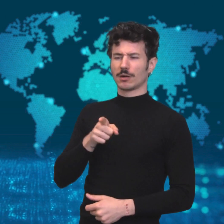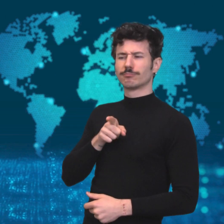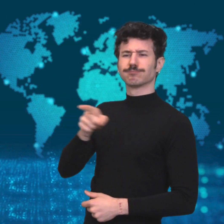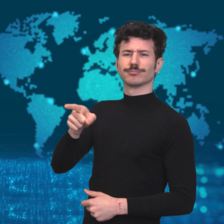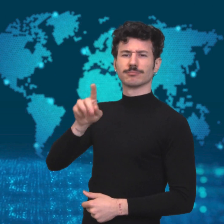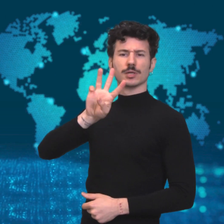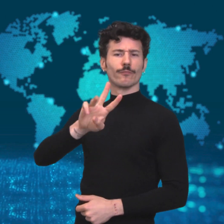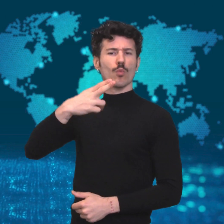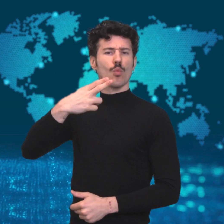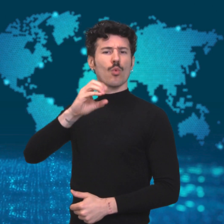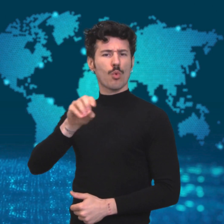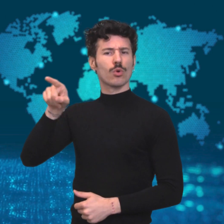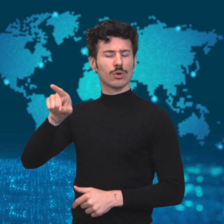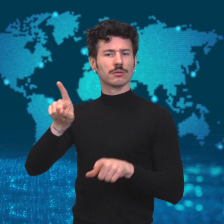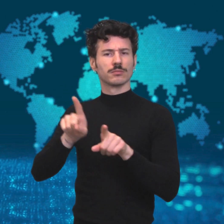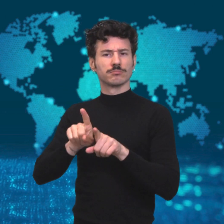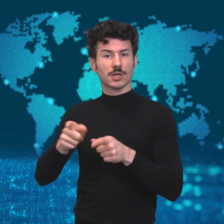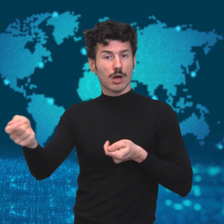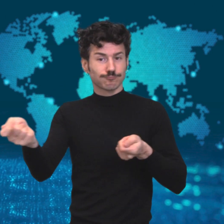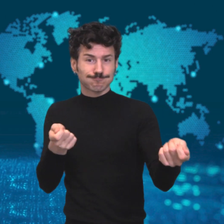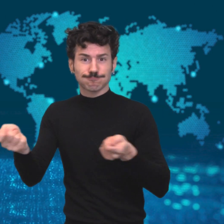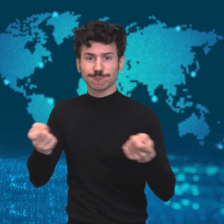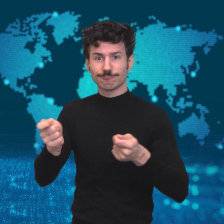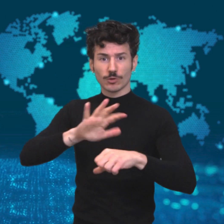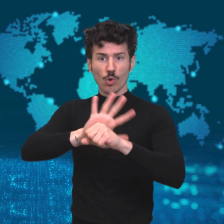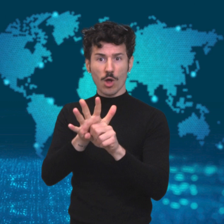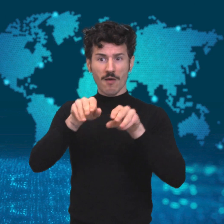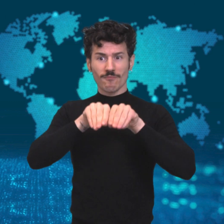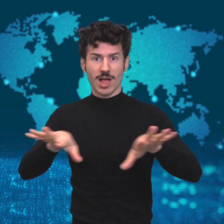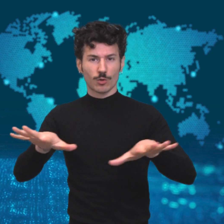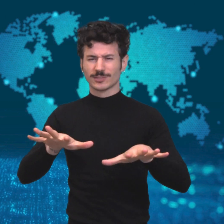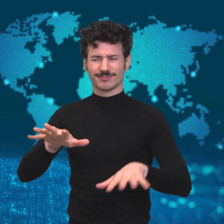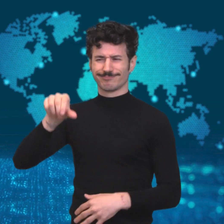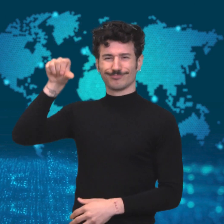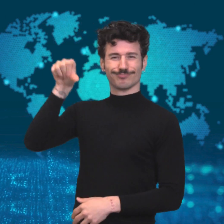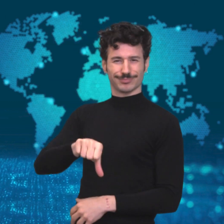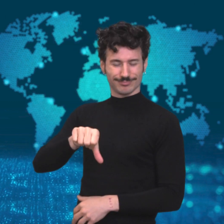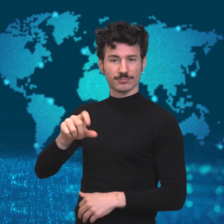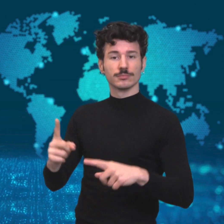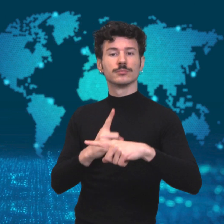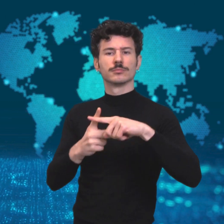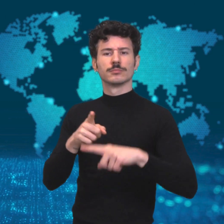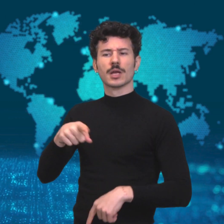Organization (WHO). He is accusing WHO of mishandling